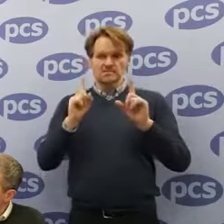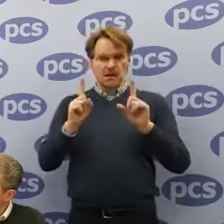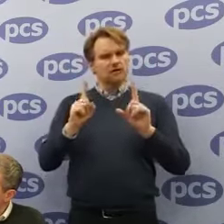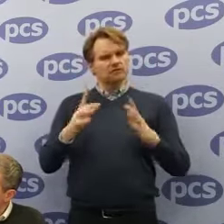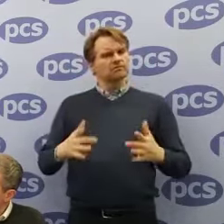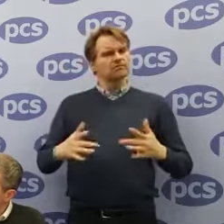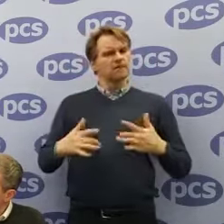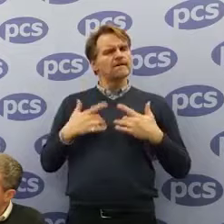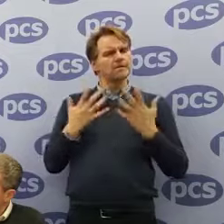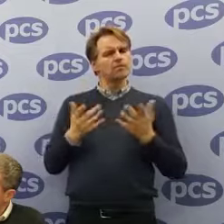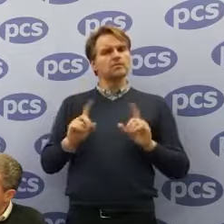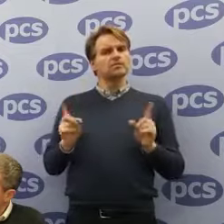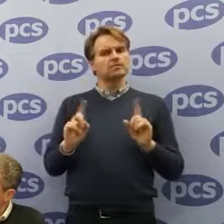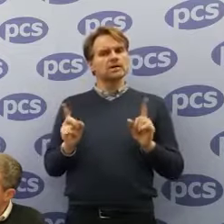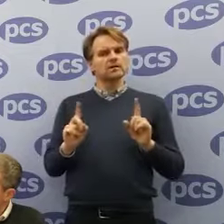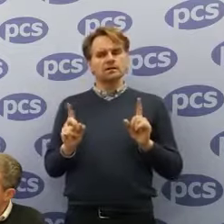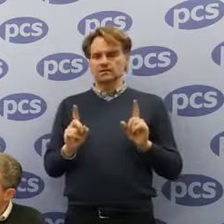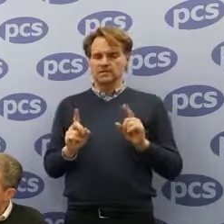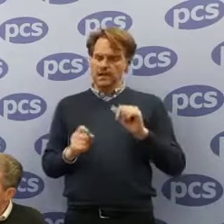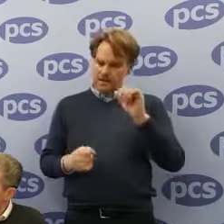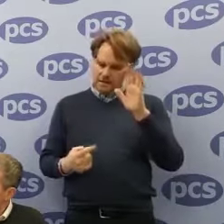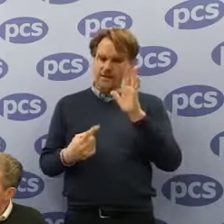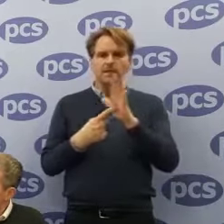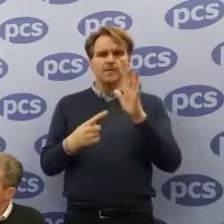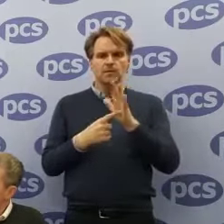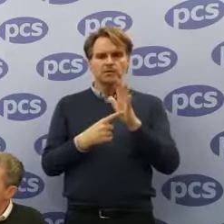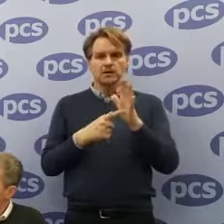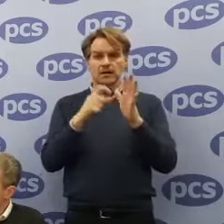to be that's never been more important for DWP members to be part of this